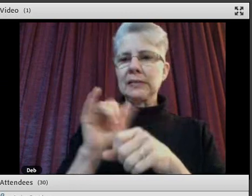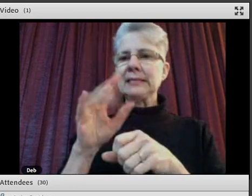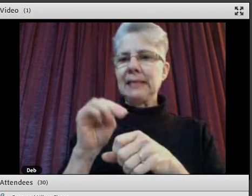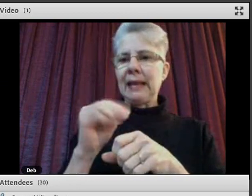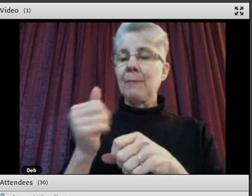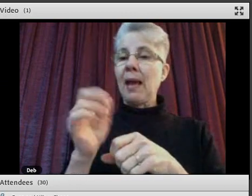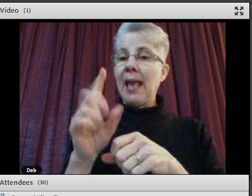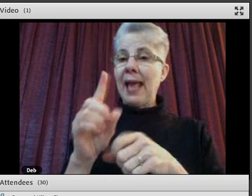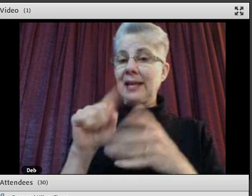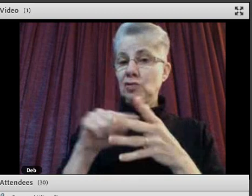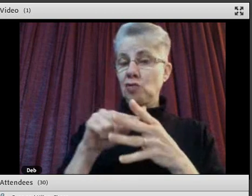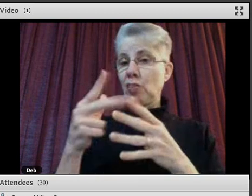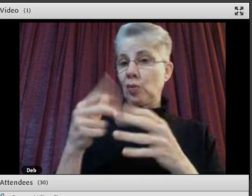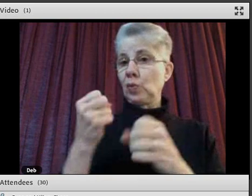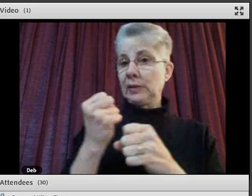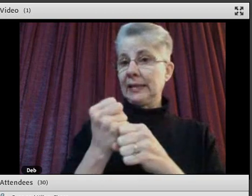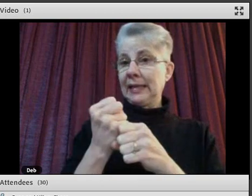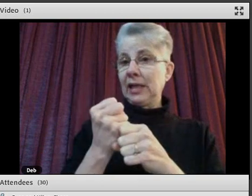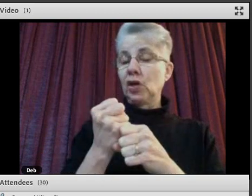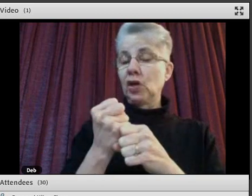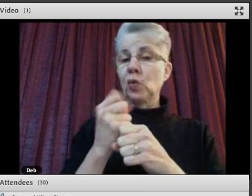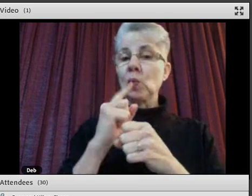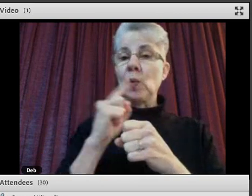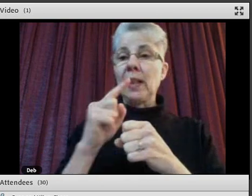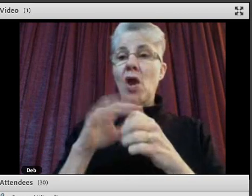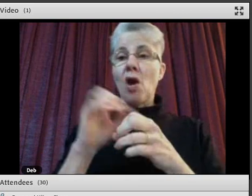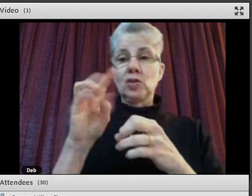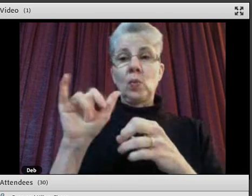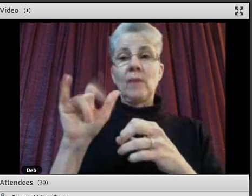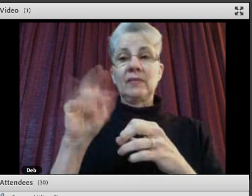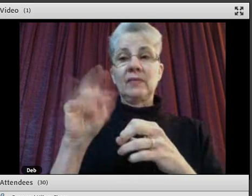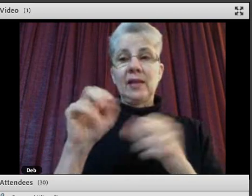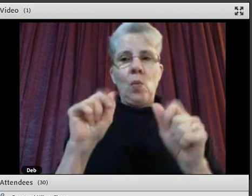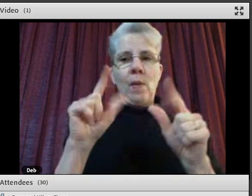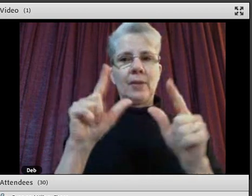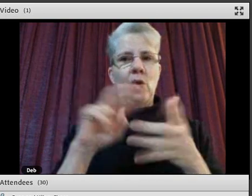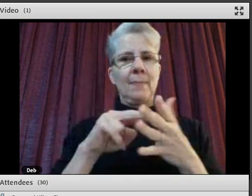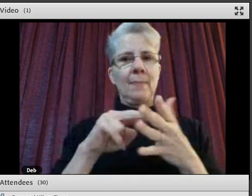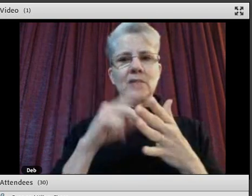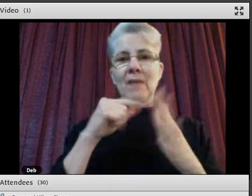of our SWFLN webinars. Which, of course, means that we haven't killed each other yet. Hilary: Whoo! Ryan: Whoo!